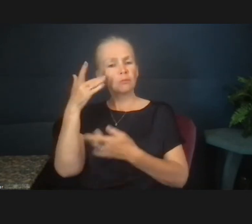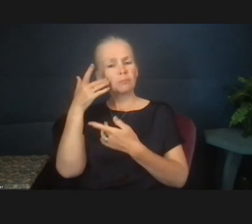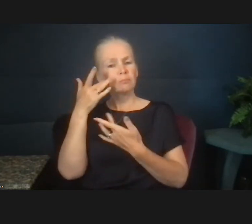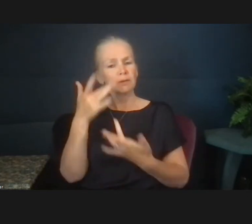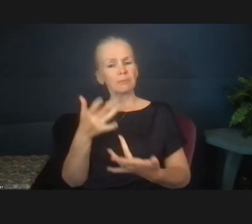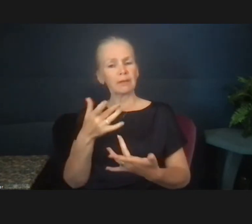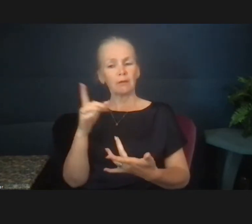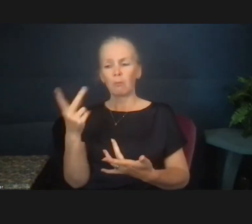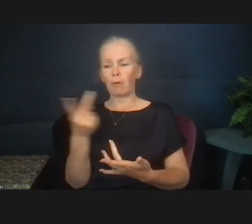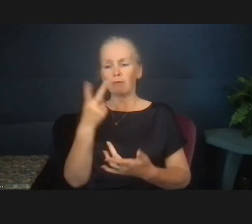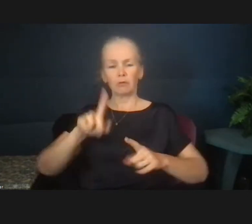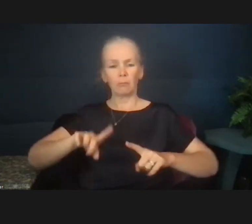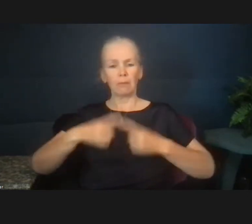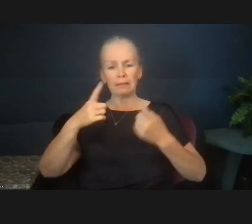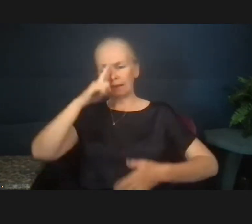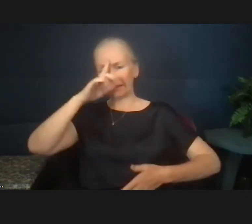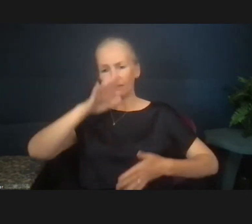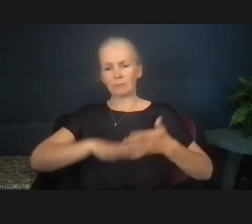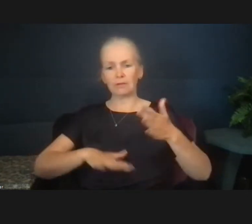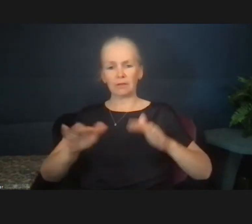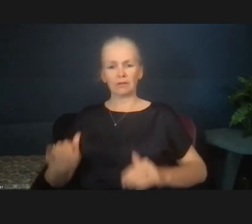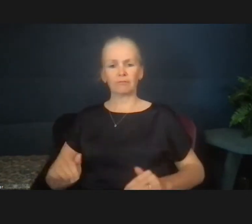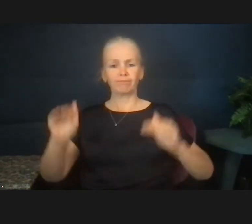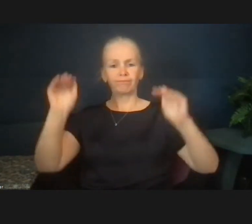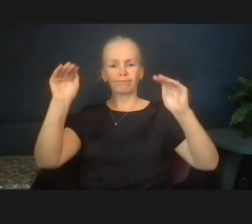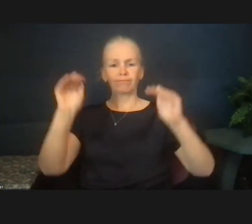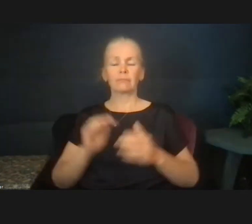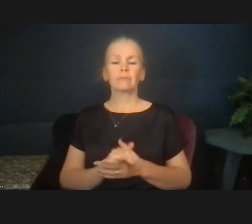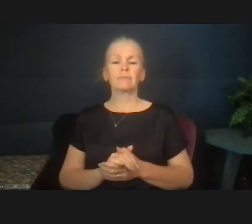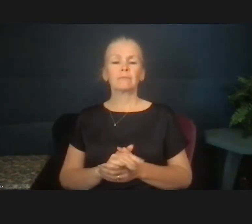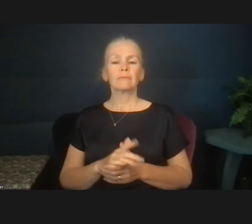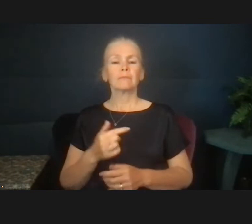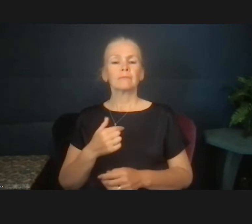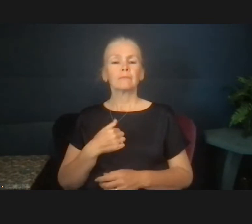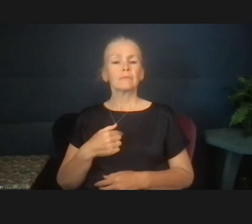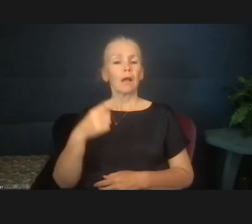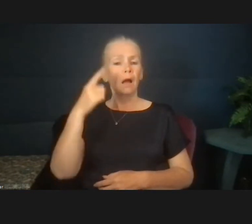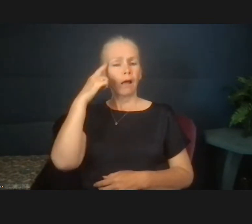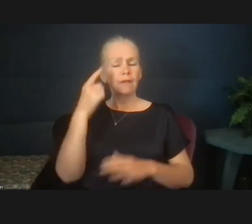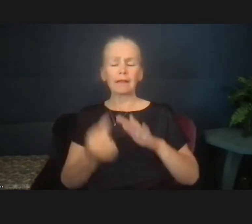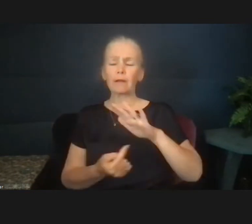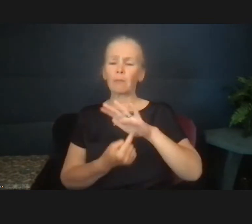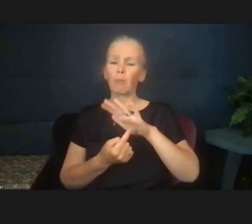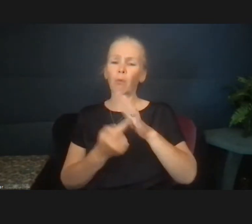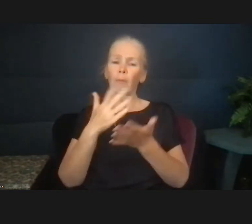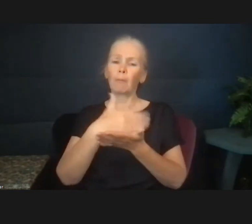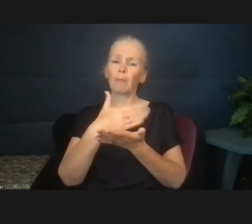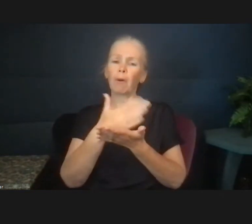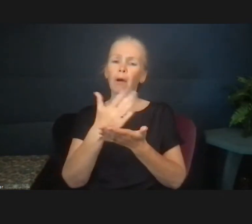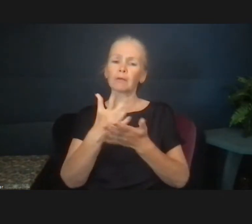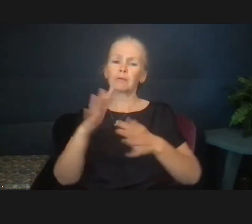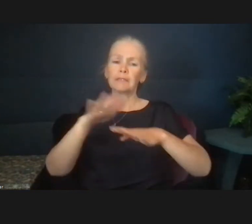completely different experiences and I think that's an important part of intersectionality.